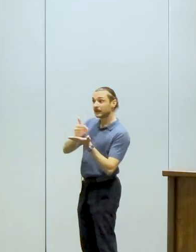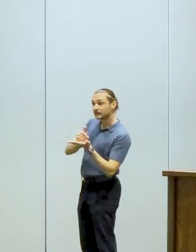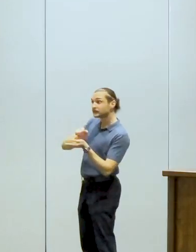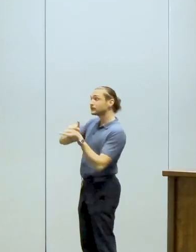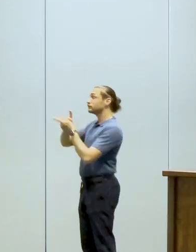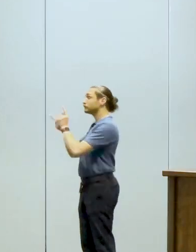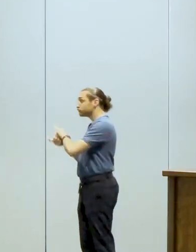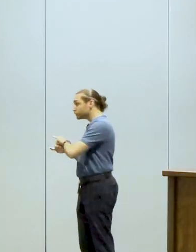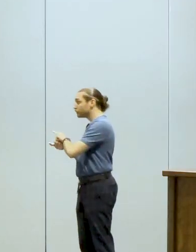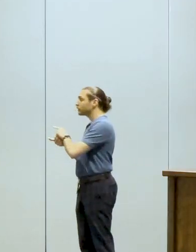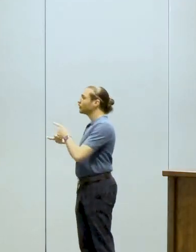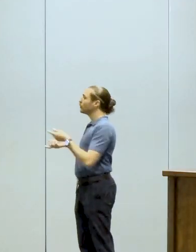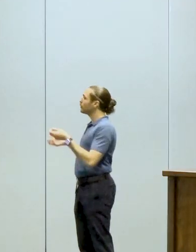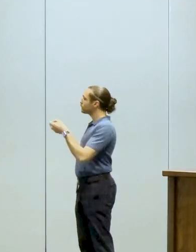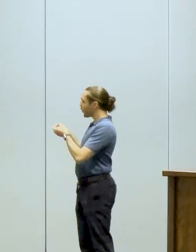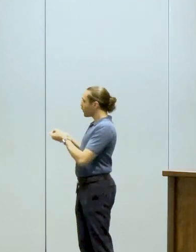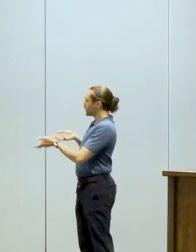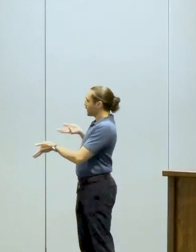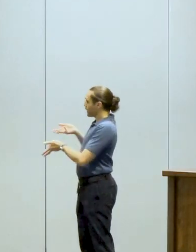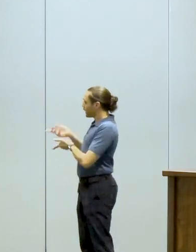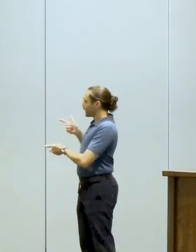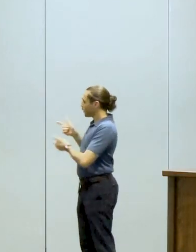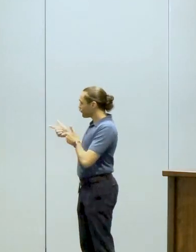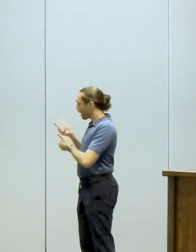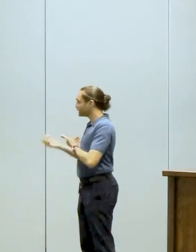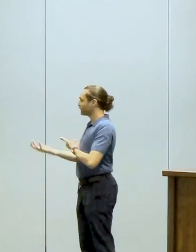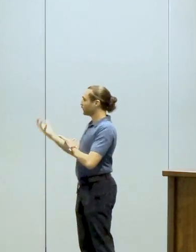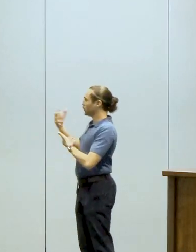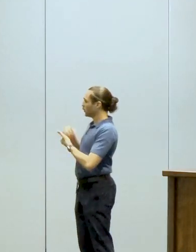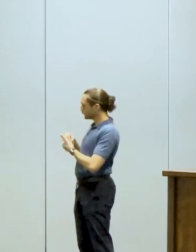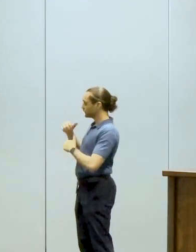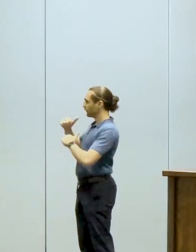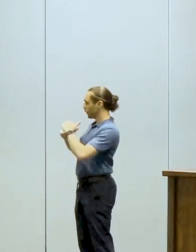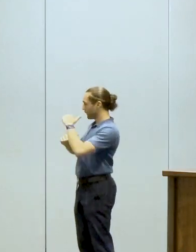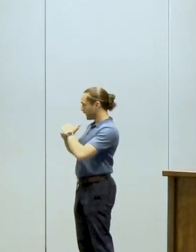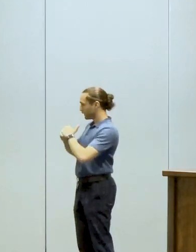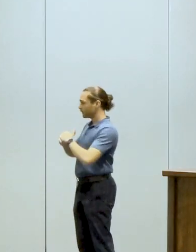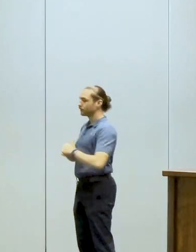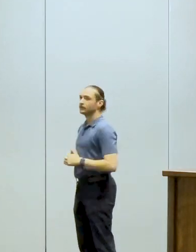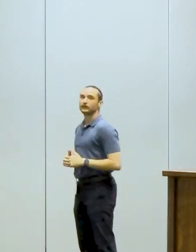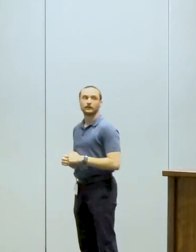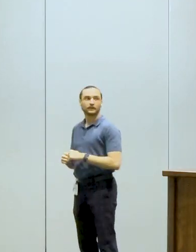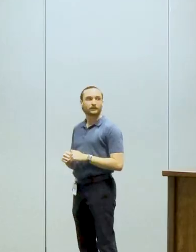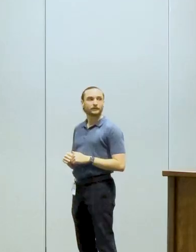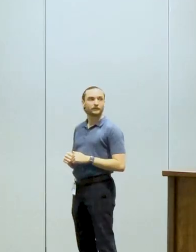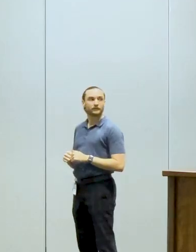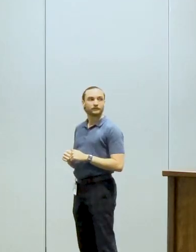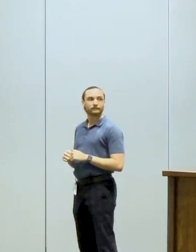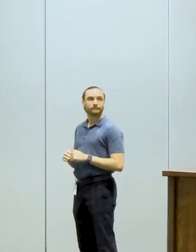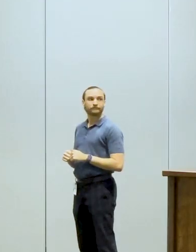more interactive and inclusive formats. We have first, we have